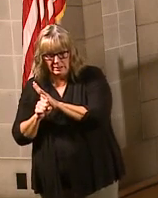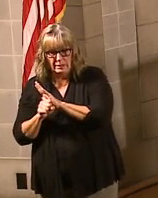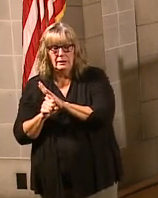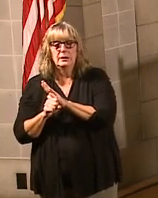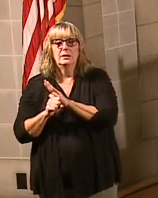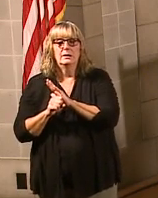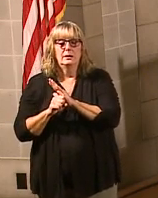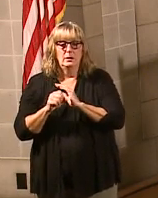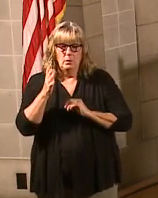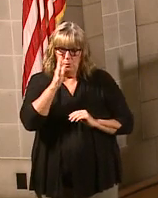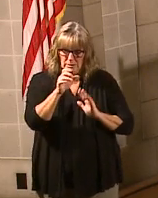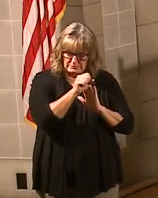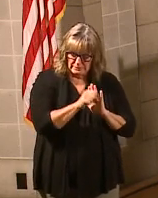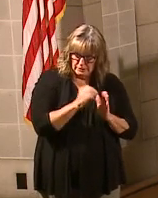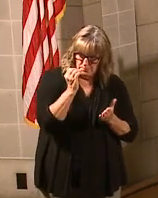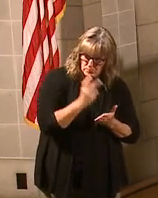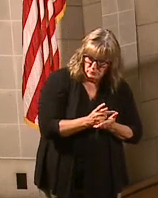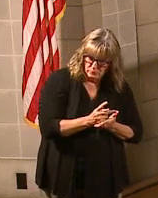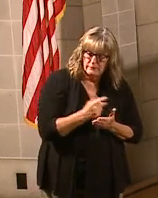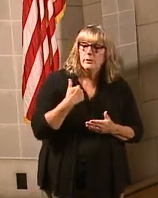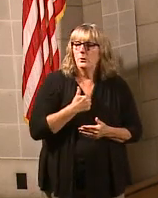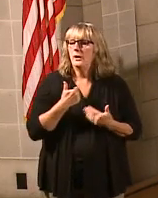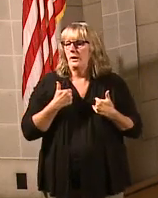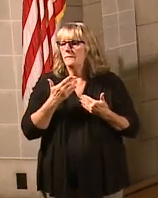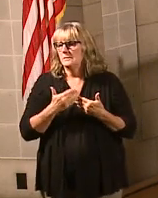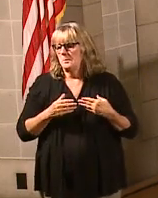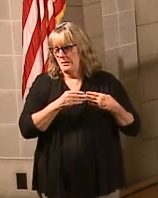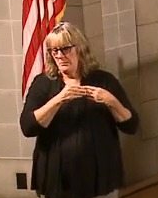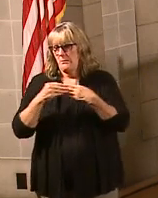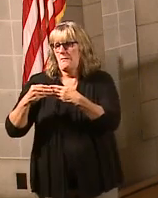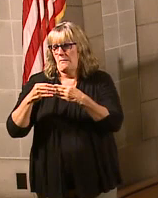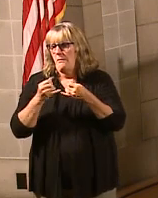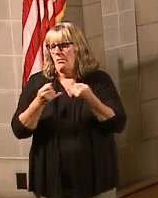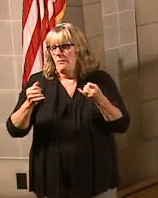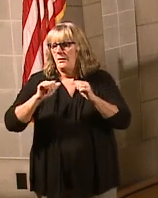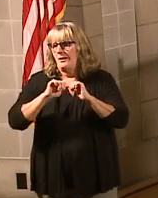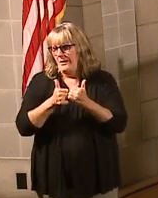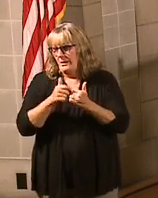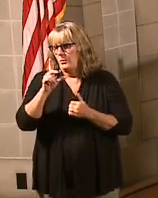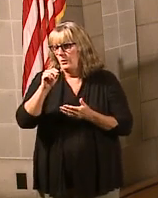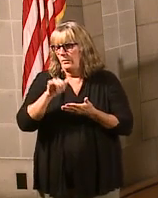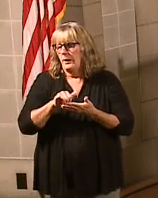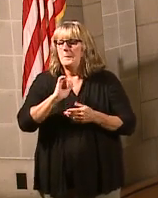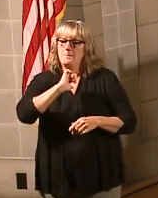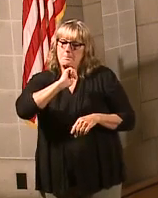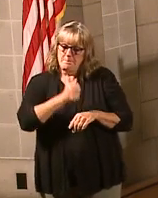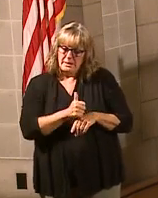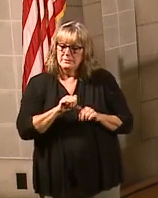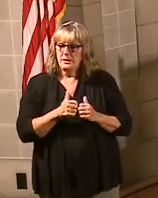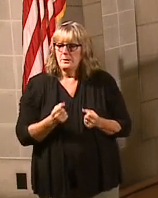BE ABLE TO QUARANTINE OR ISOLATE WITHOUT COMING THROUGH THE STATE